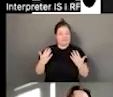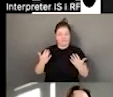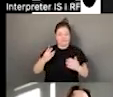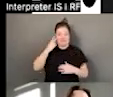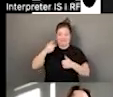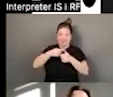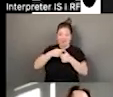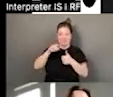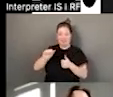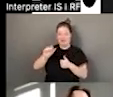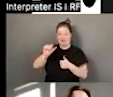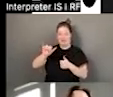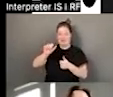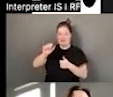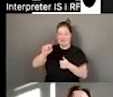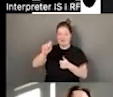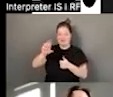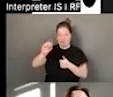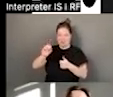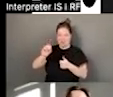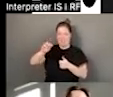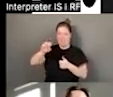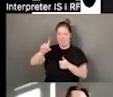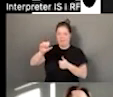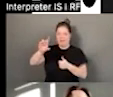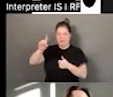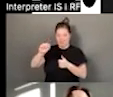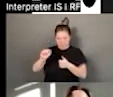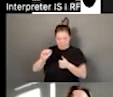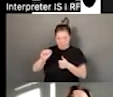who is the deputy director and head of policy at the European Disability Forum.